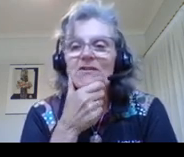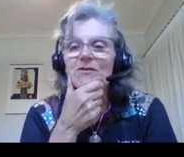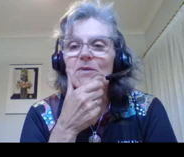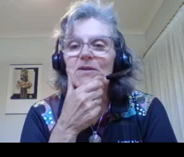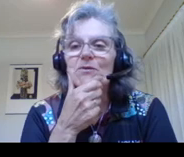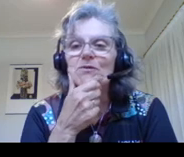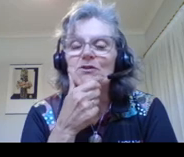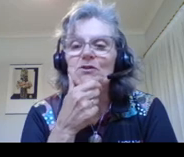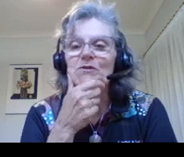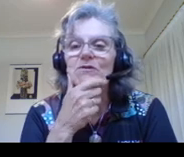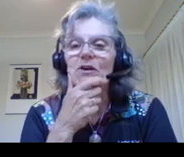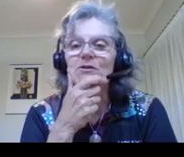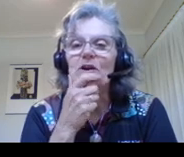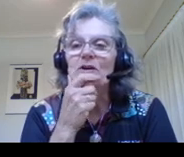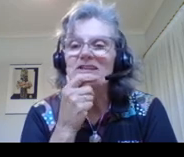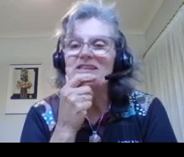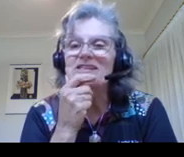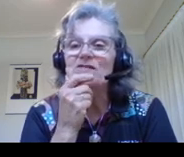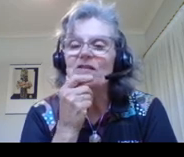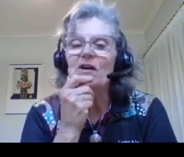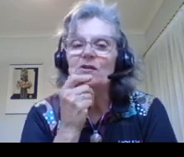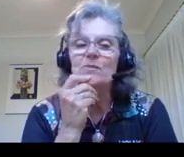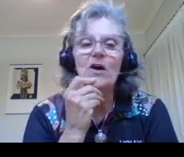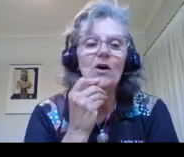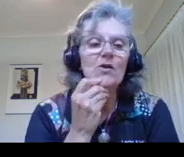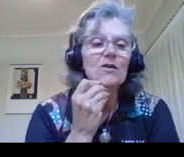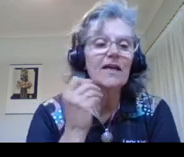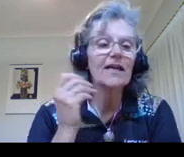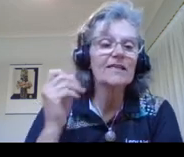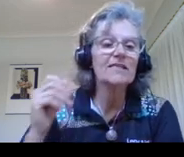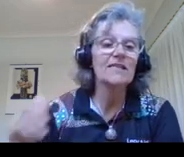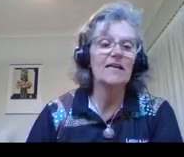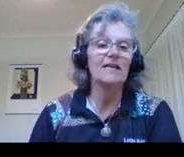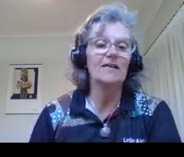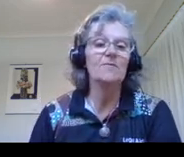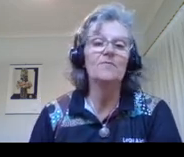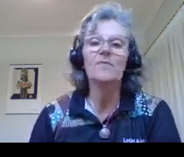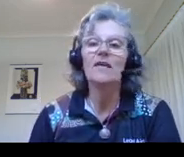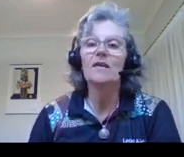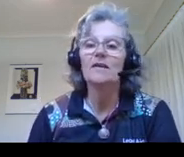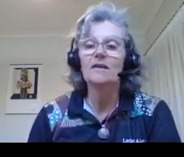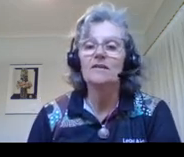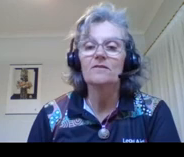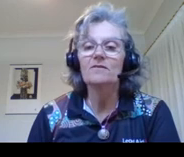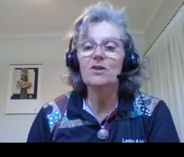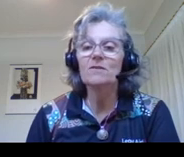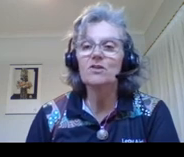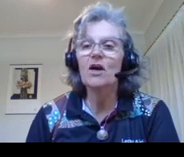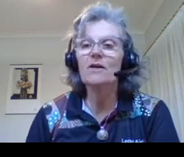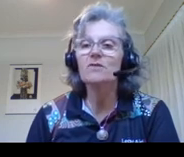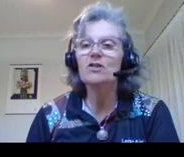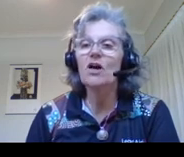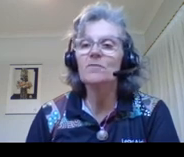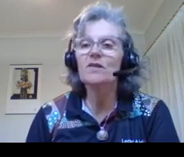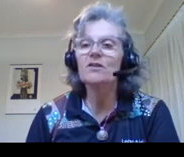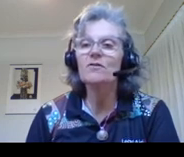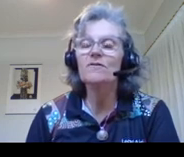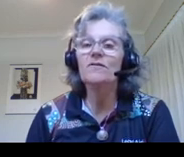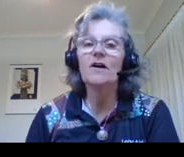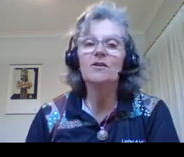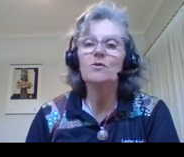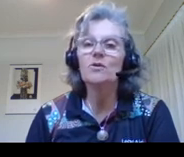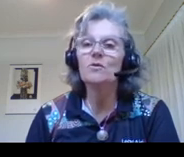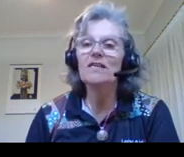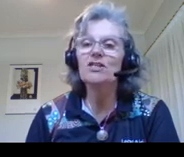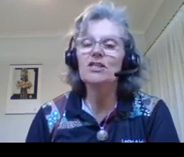people to vote on this final poll and giving you some time to type in your final questions